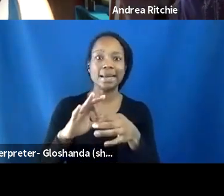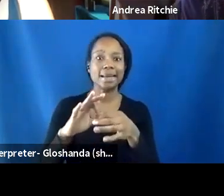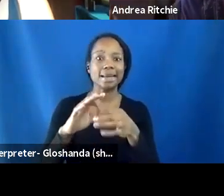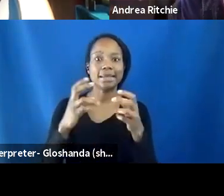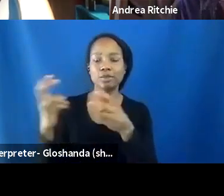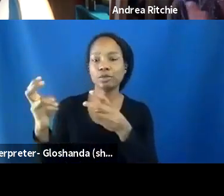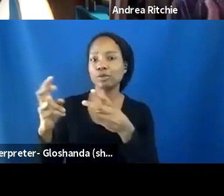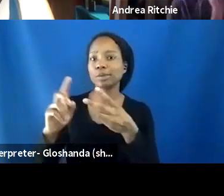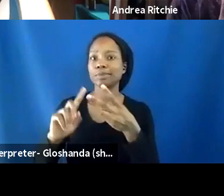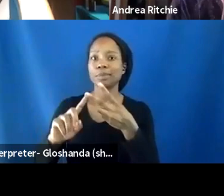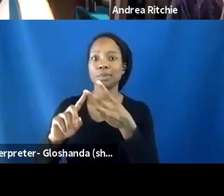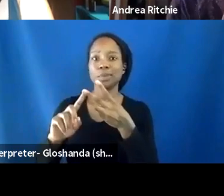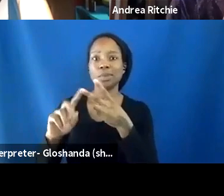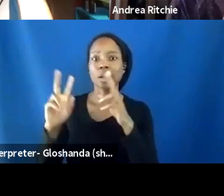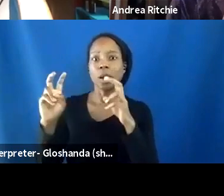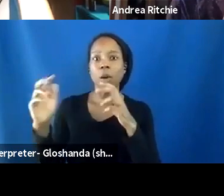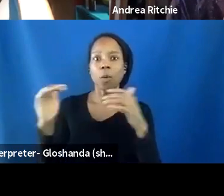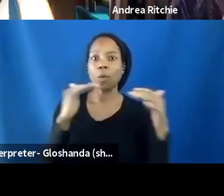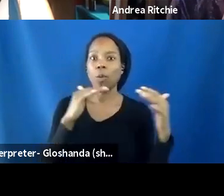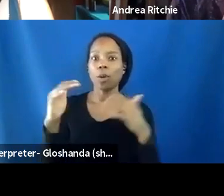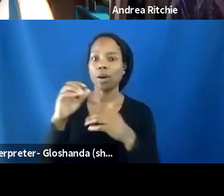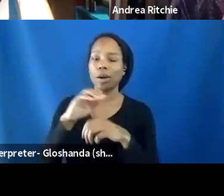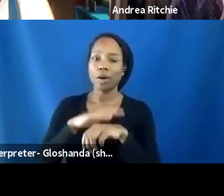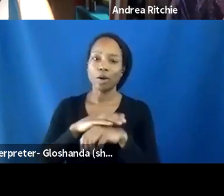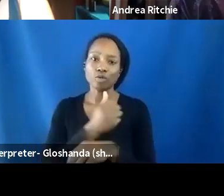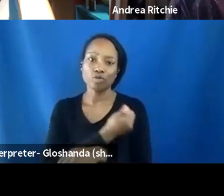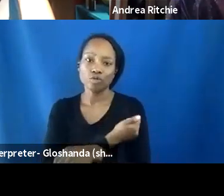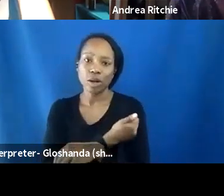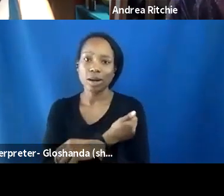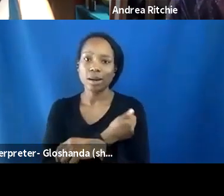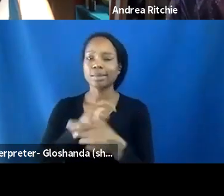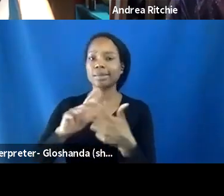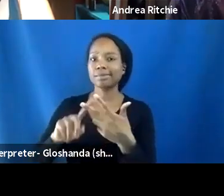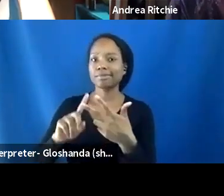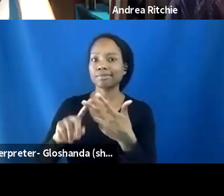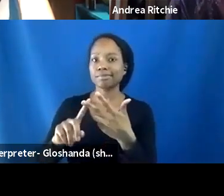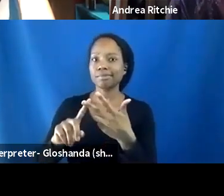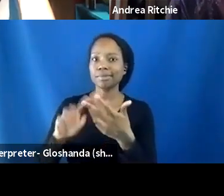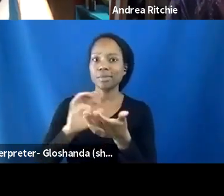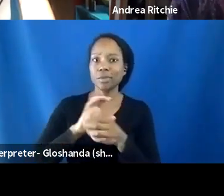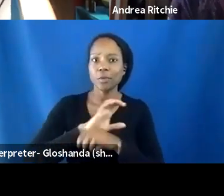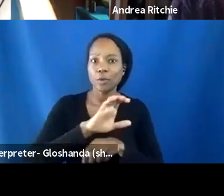shuffling people with unmet mental health needs into the criminal punishment system,